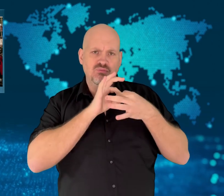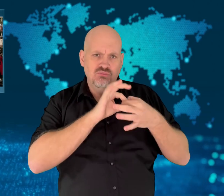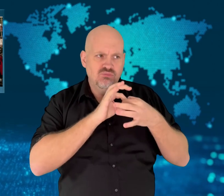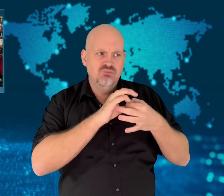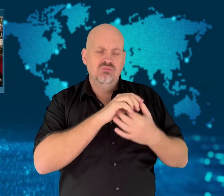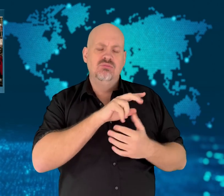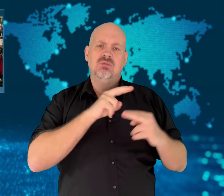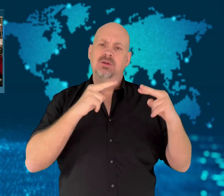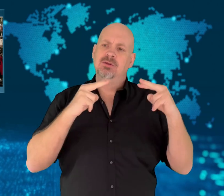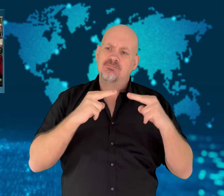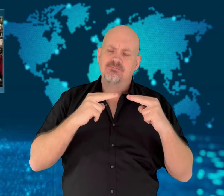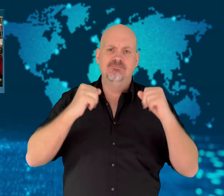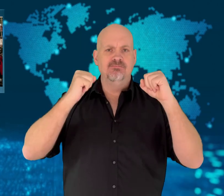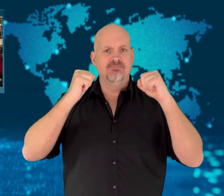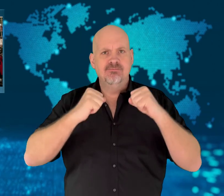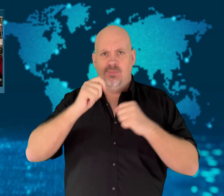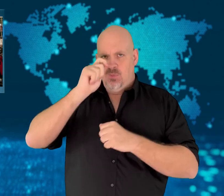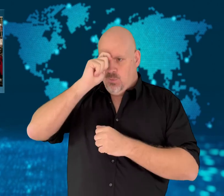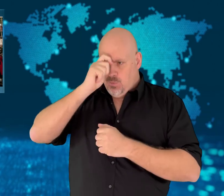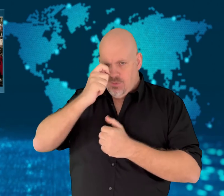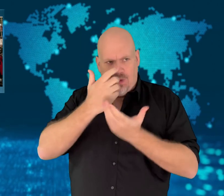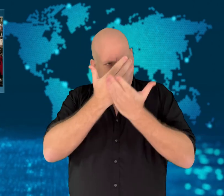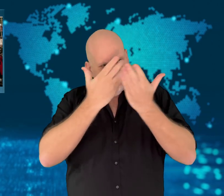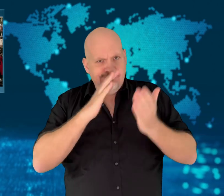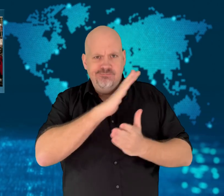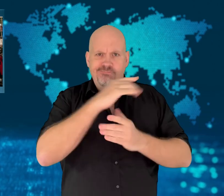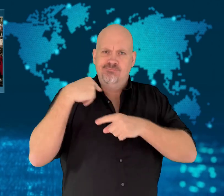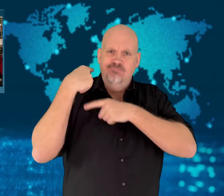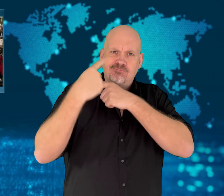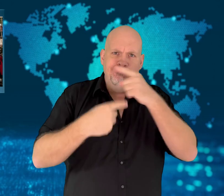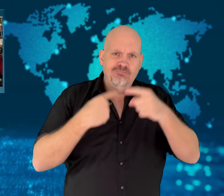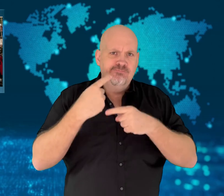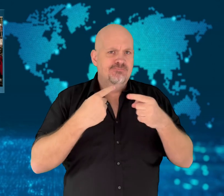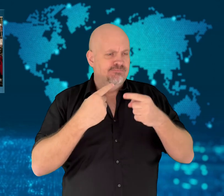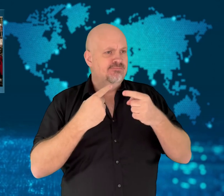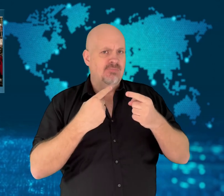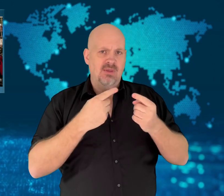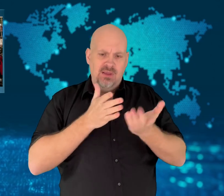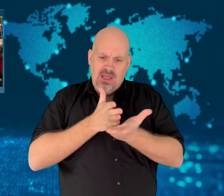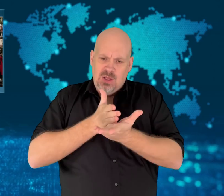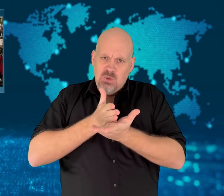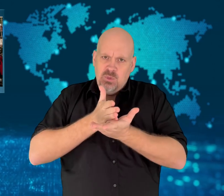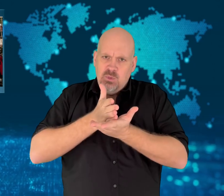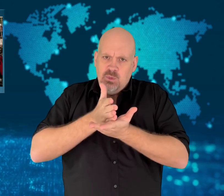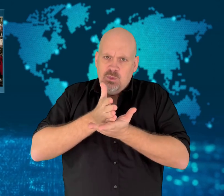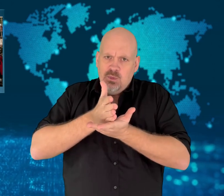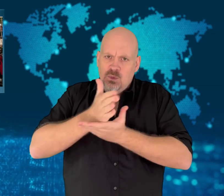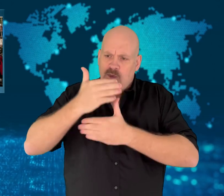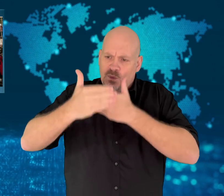the ancestral tribes respect throughout the application process